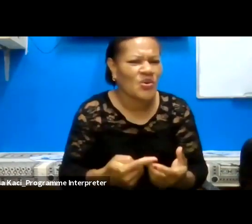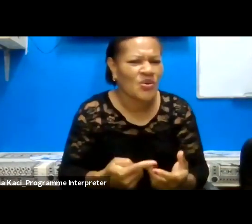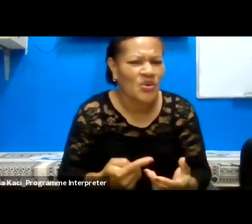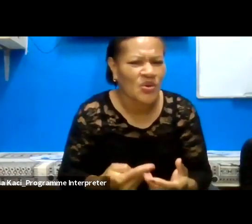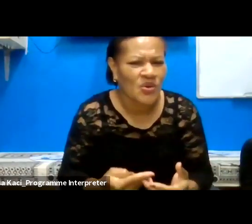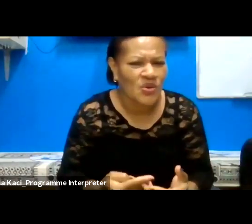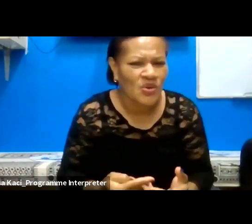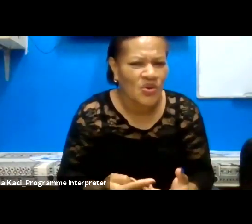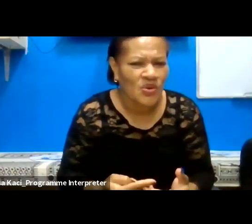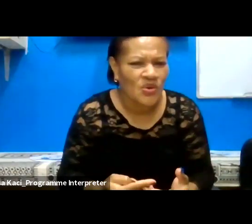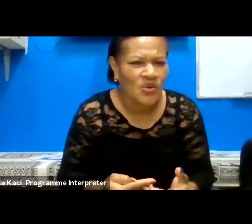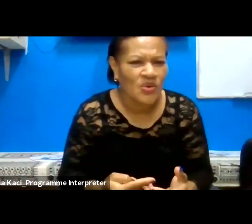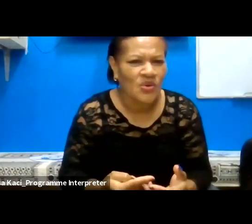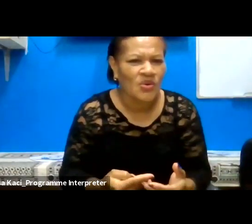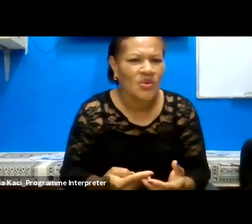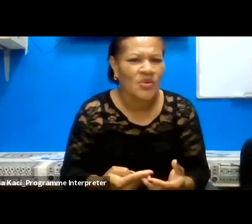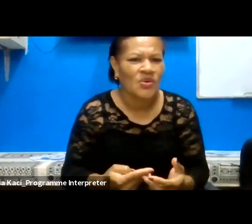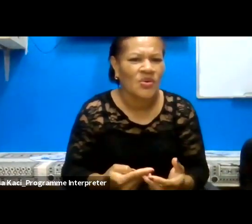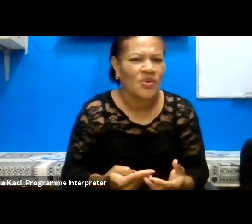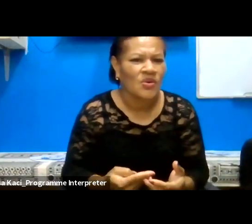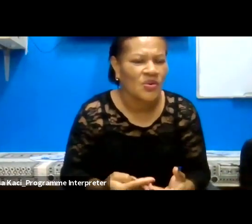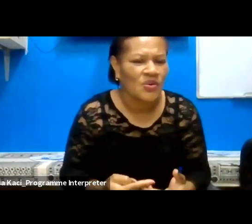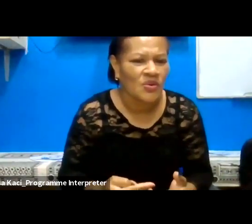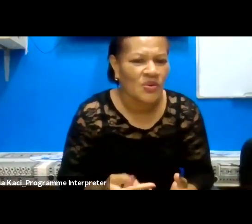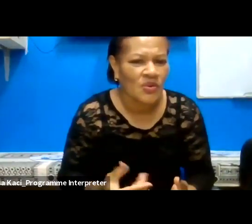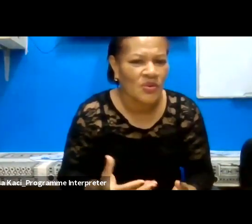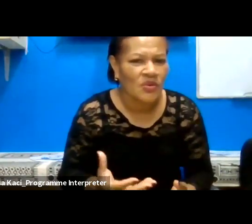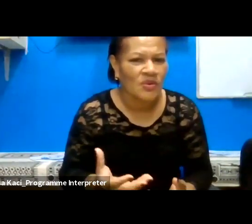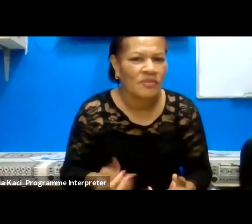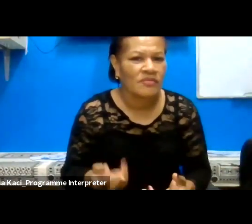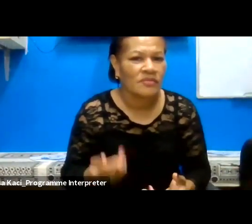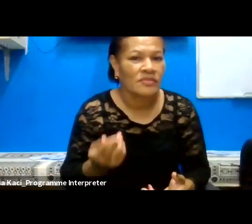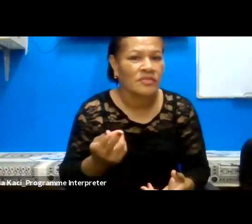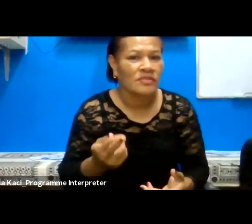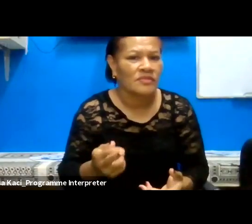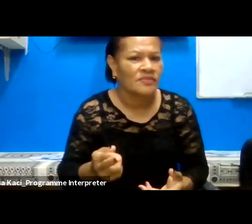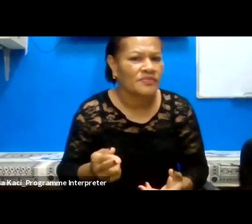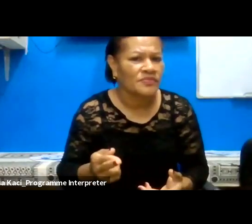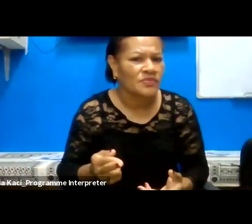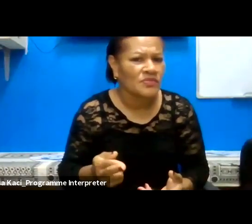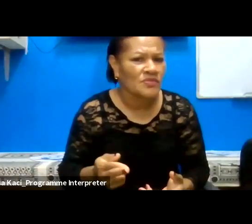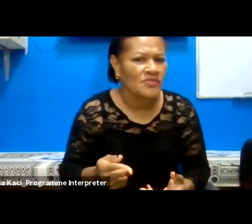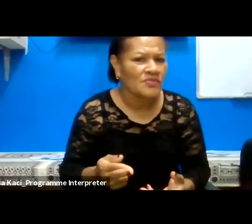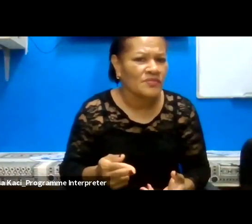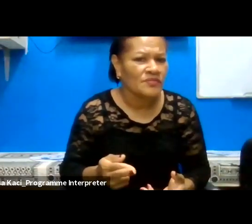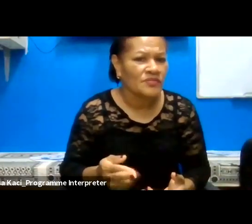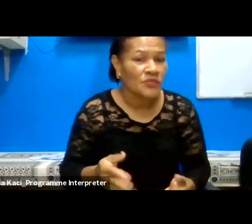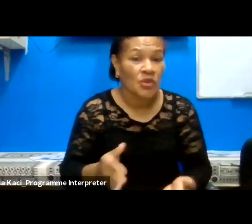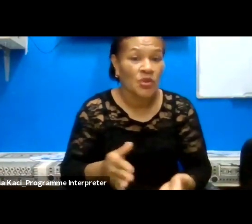mentioned that uh this sign